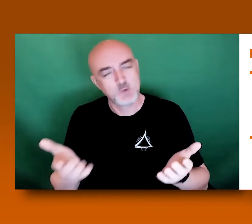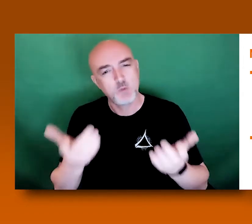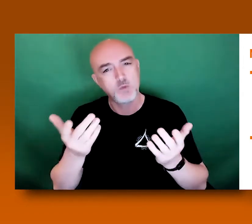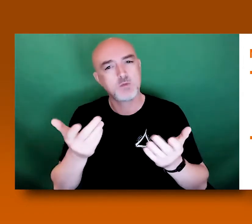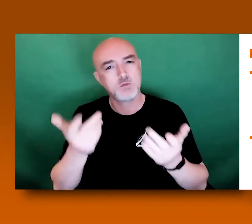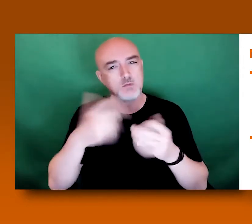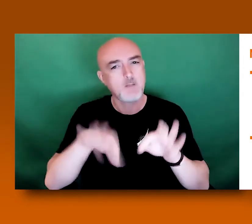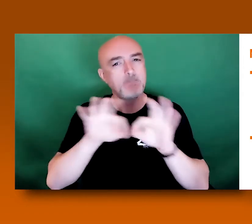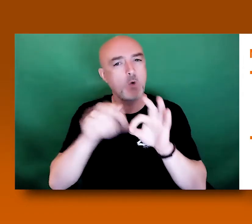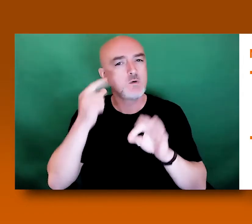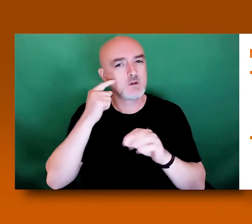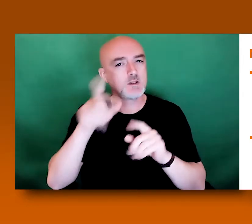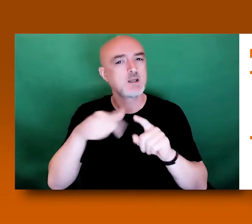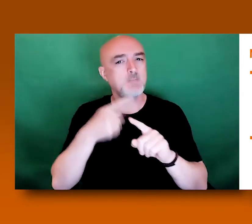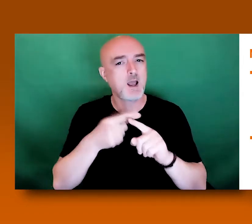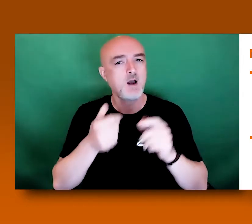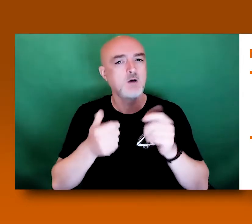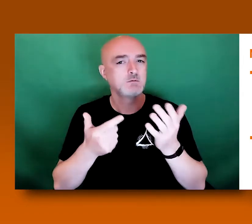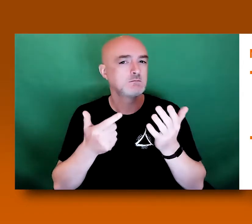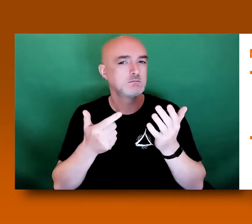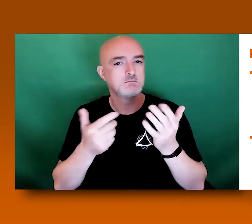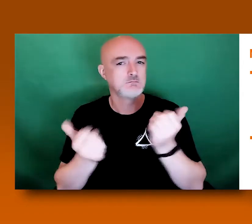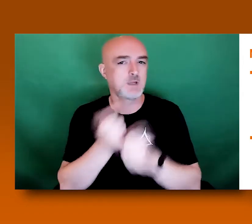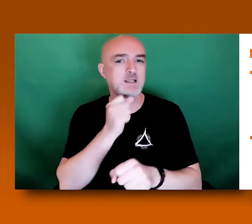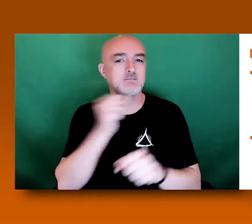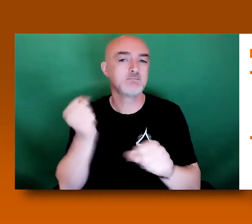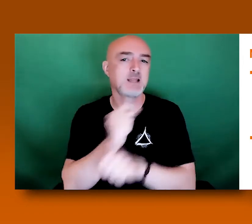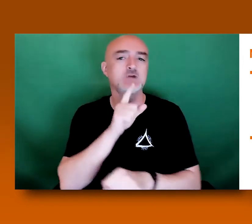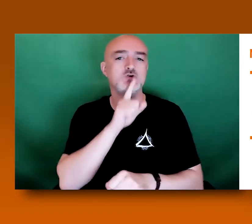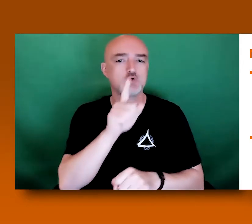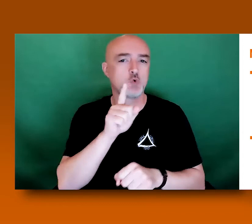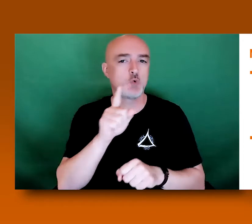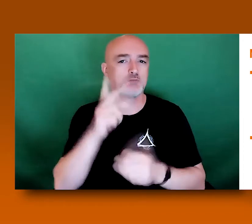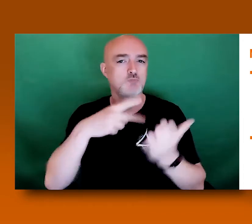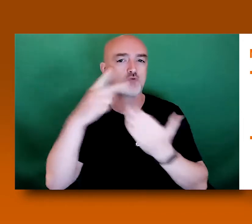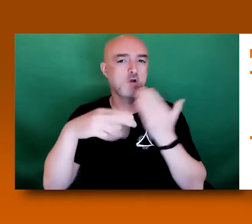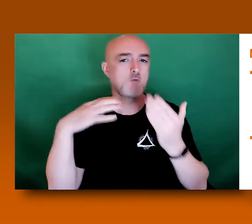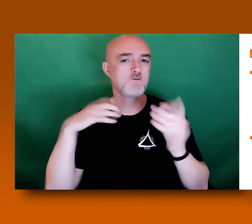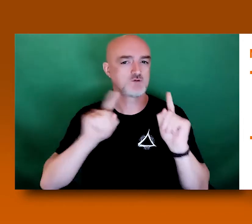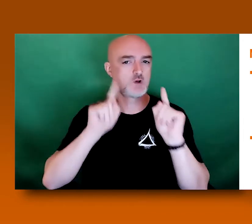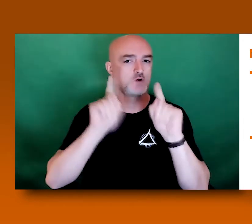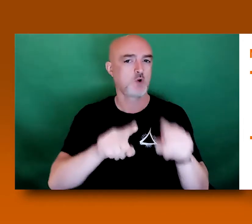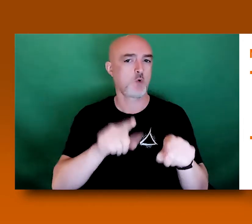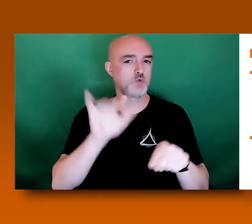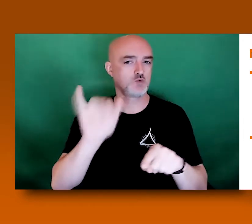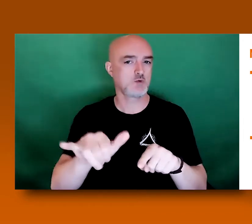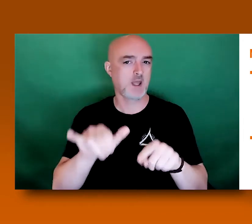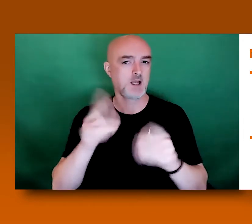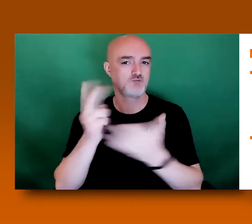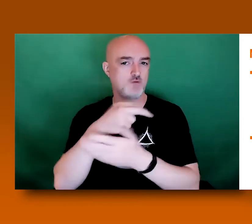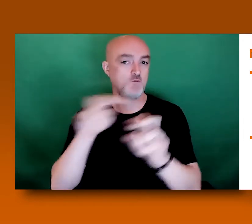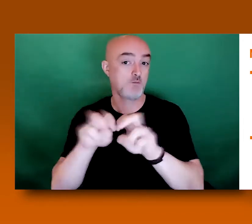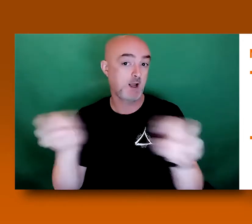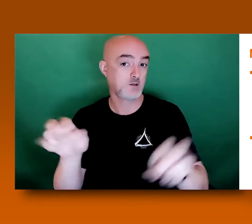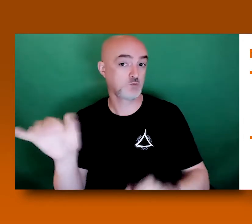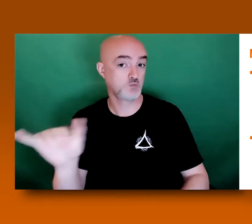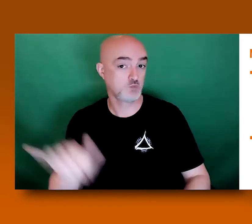You can perhaps understand what went wrong in the process. Maybe you didn't get that reviewer that you wanted but it's most important to be in touch, in contact with the officer if you have